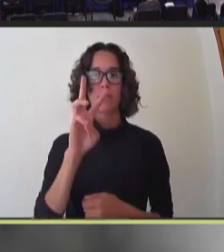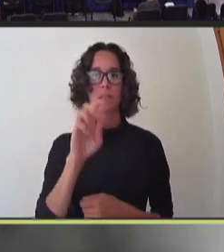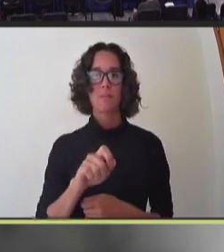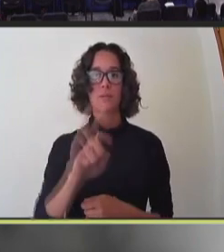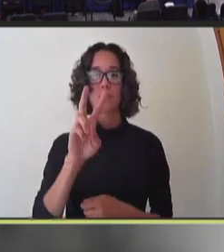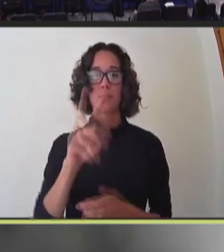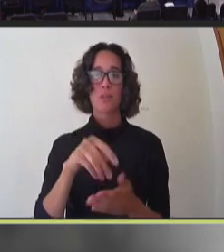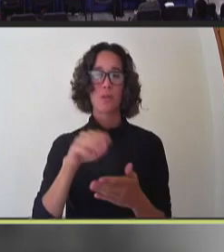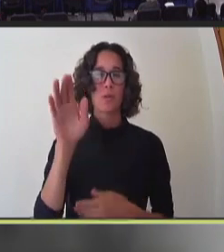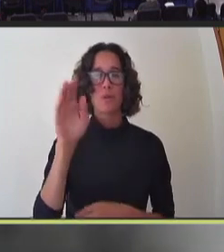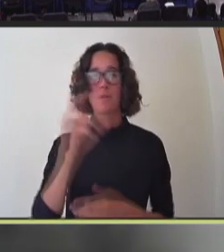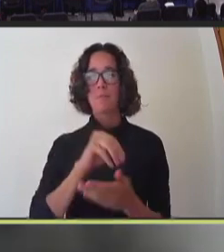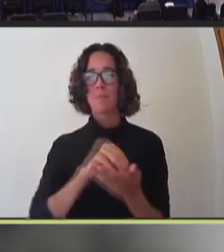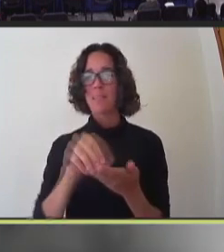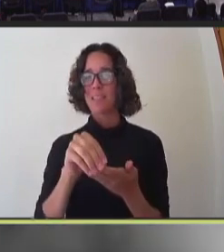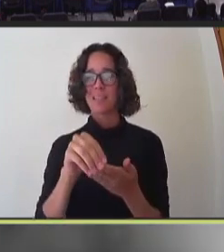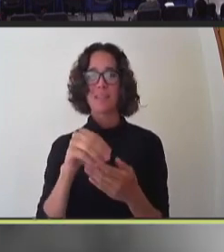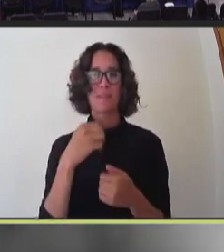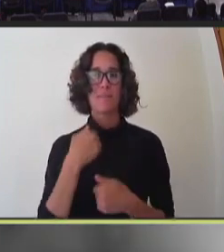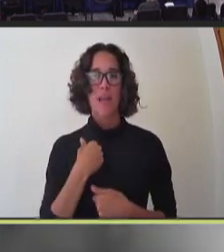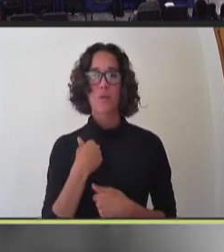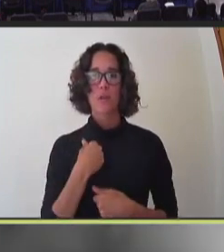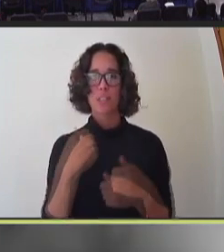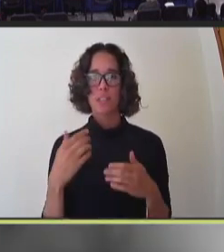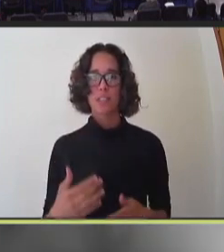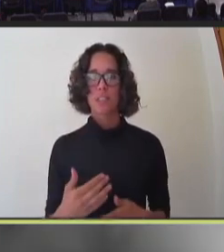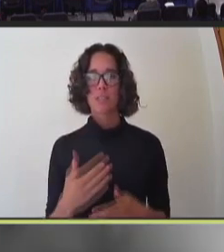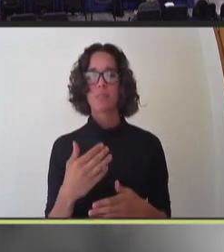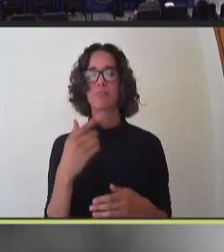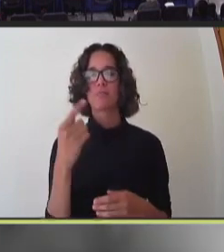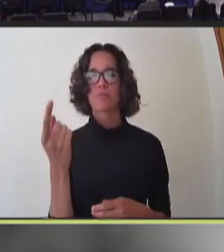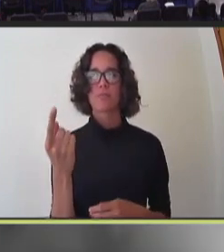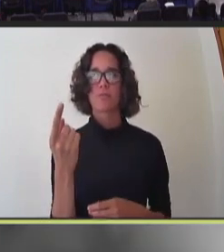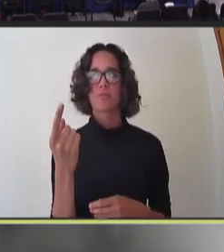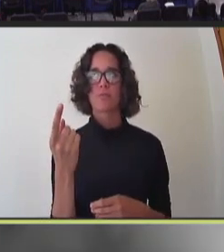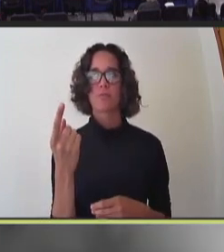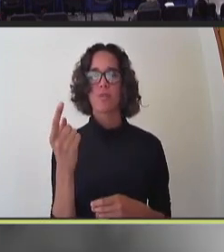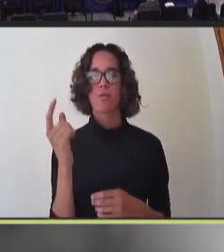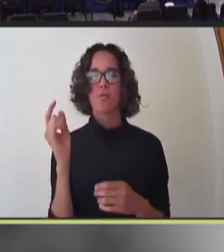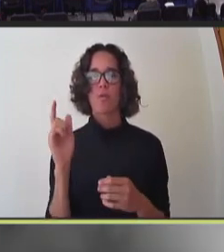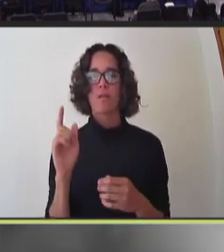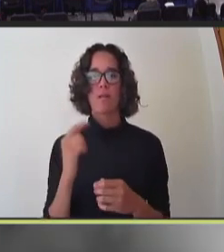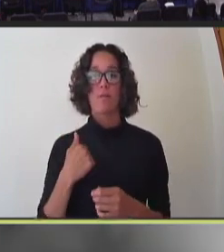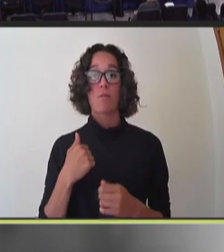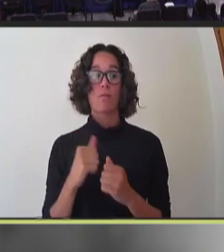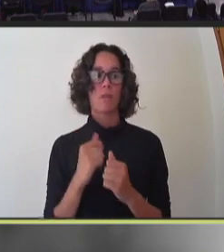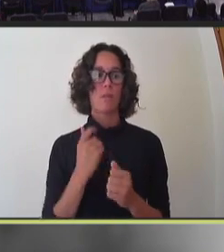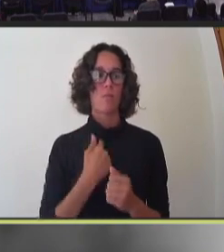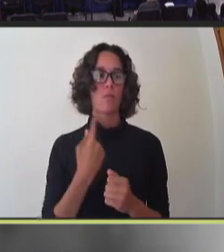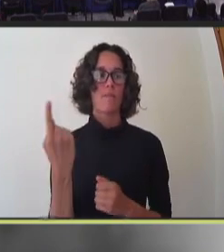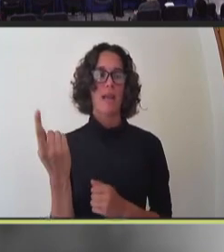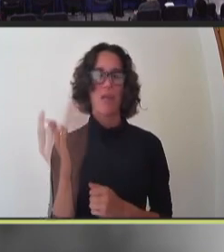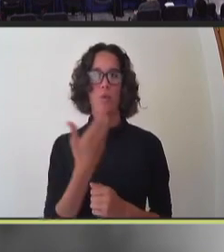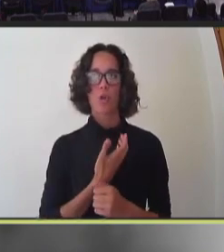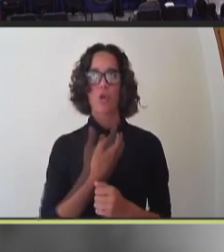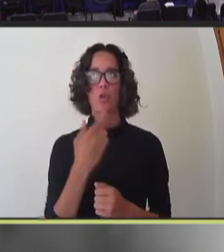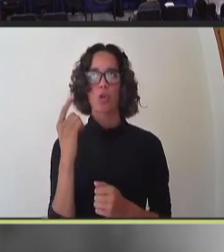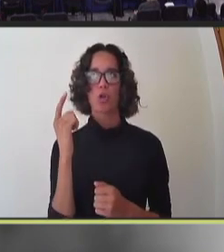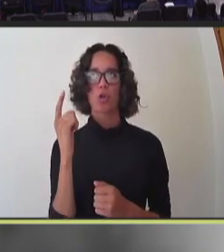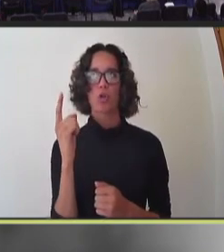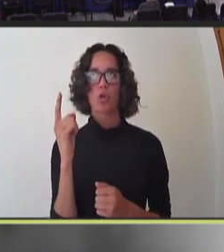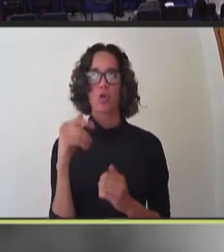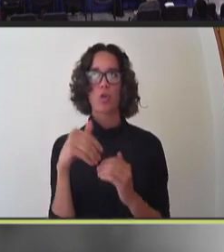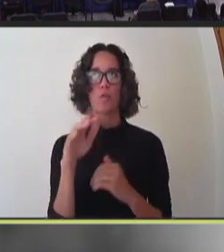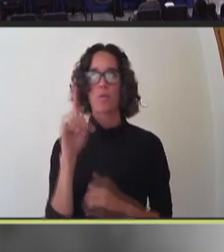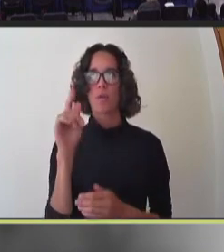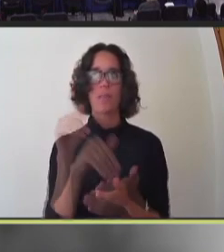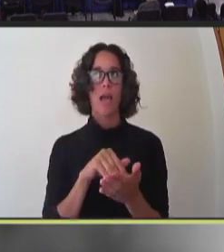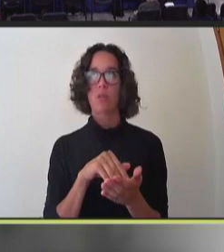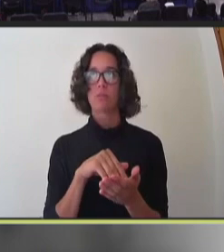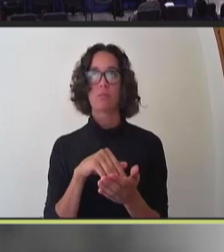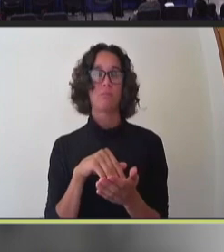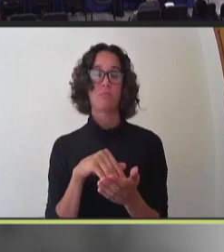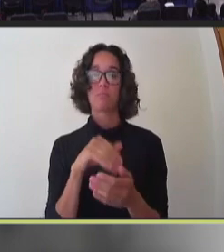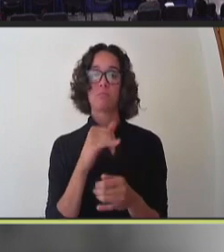one of our 1.3 -- 1,321 VA medical centers or facilities or outpatient clinics each year.